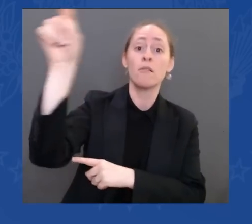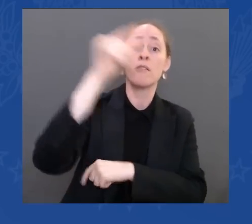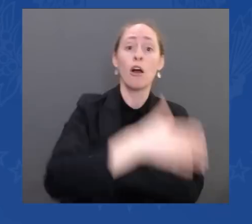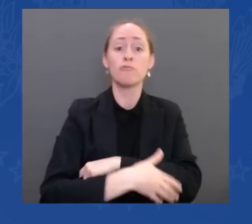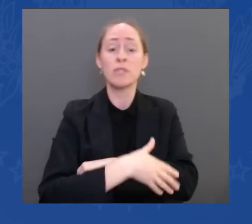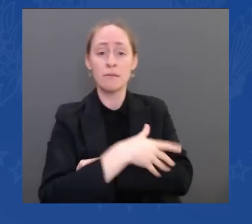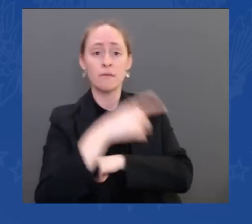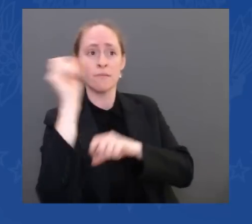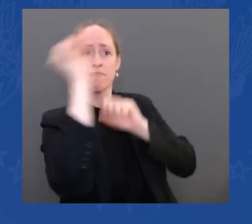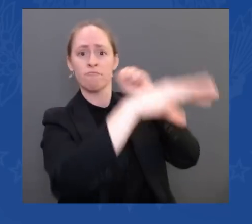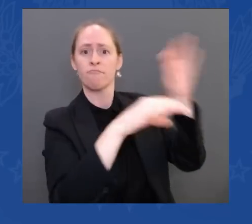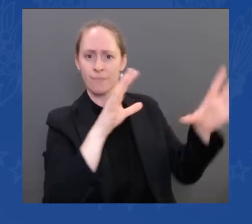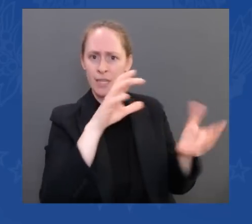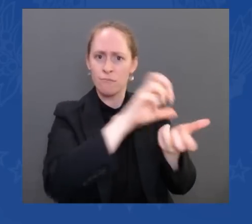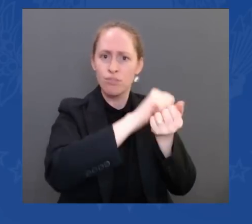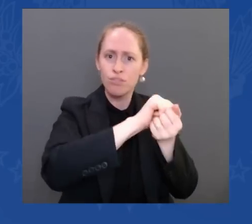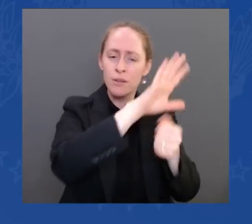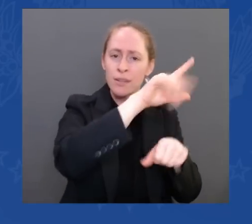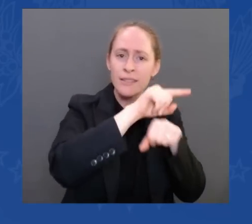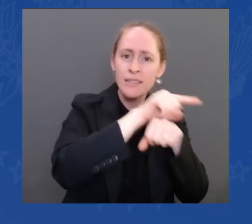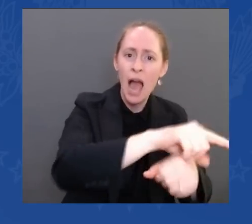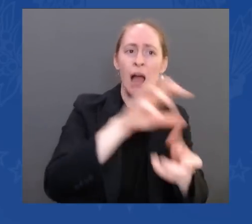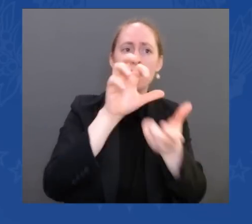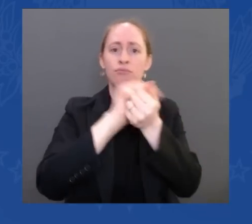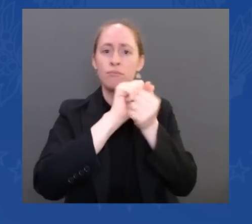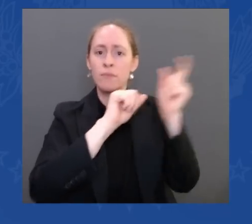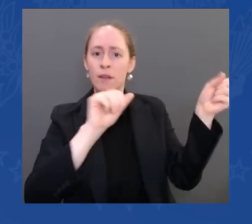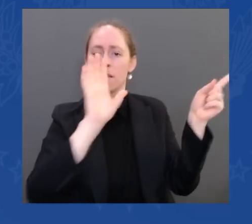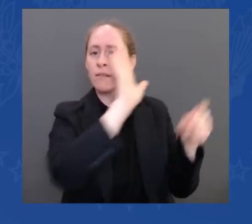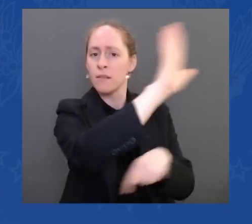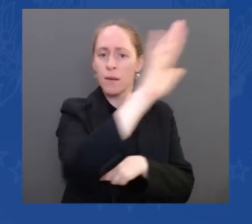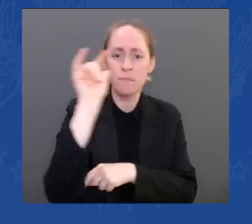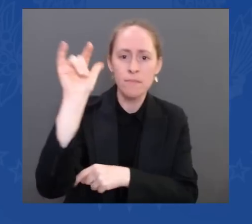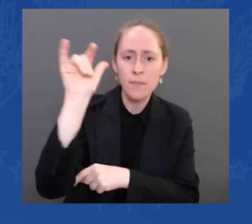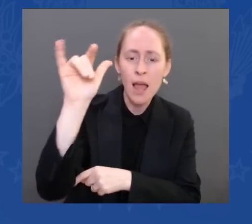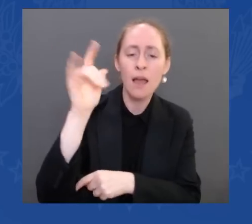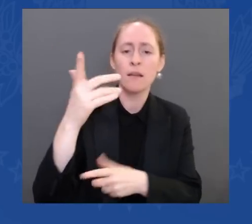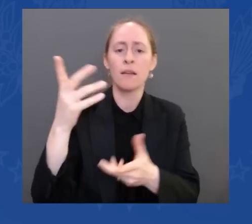Before Russia attacked, we made sure Russia [Ukraine] had Javelins and other weapons to strengthen